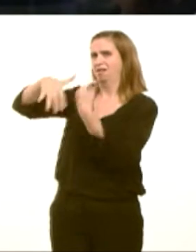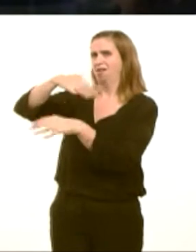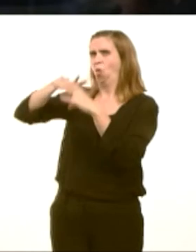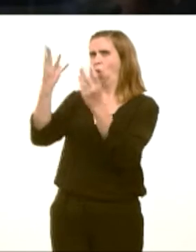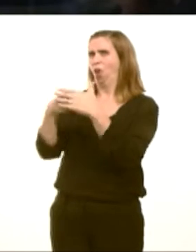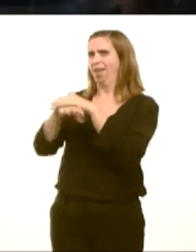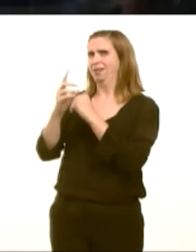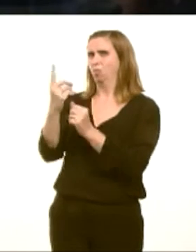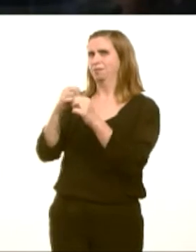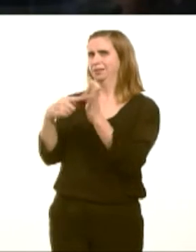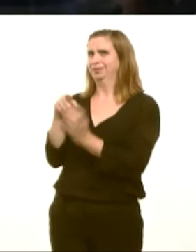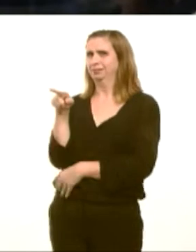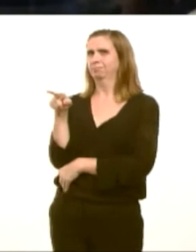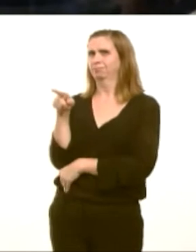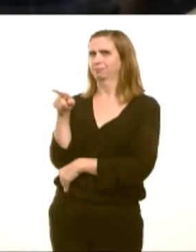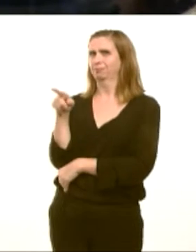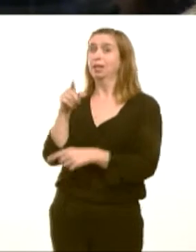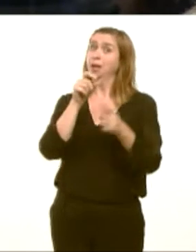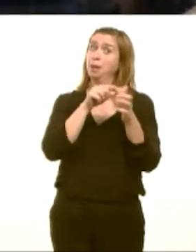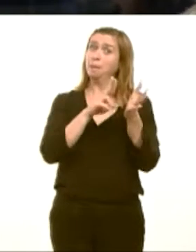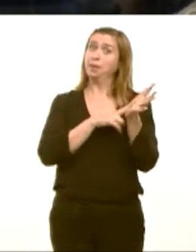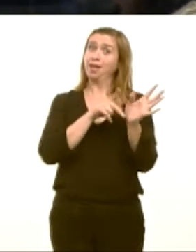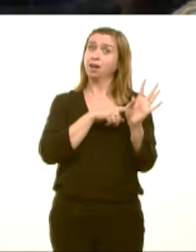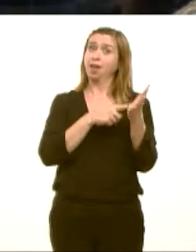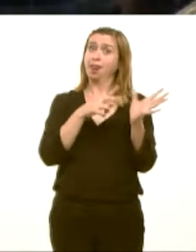The result has been that residents in places such as Penylan and Pengam Green in Cardiff